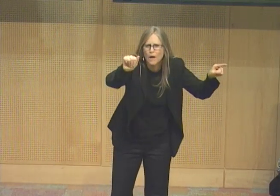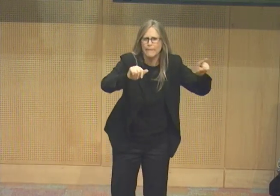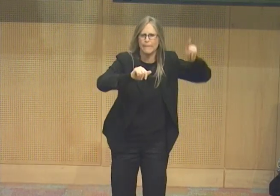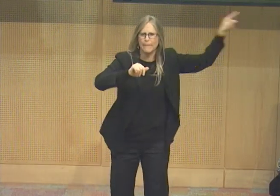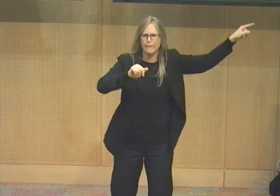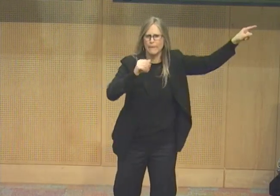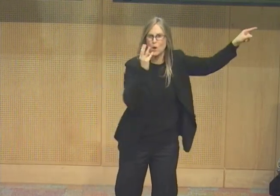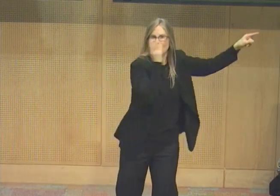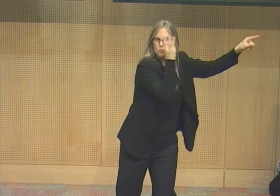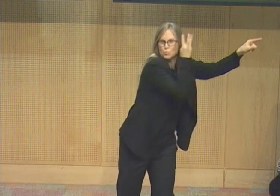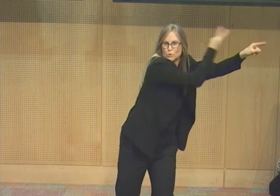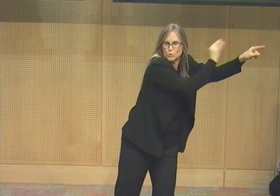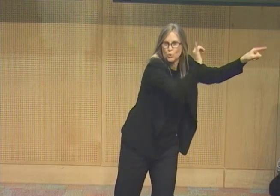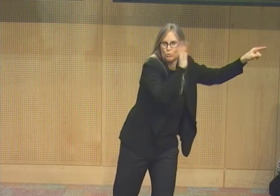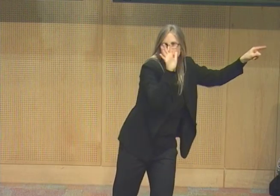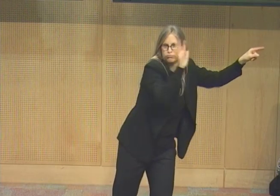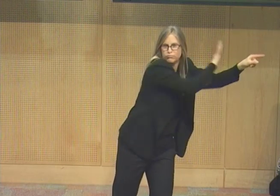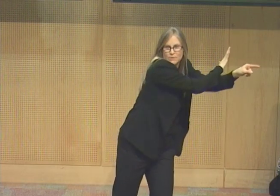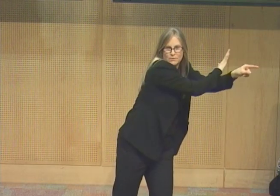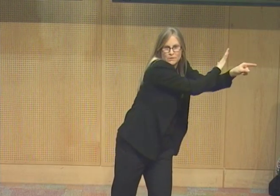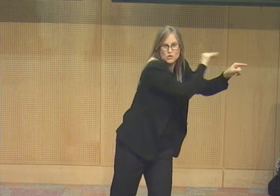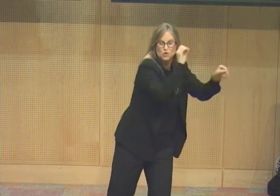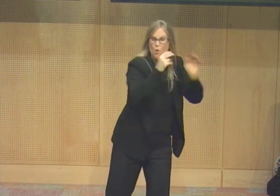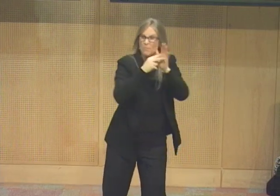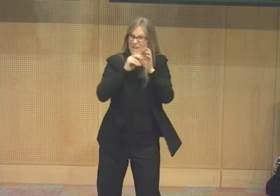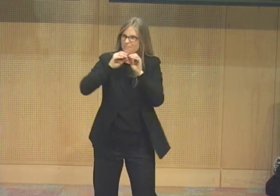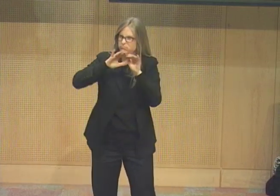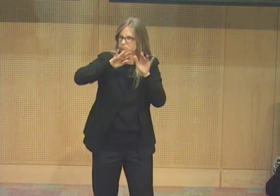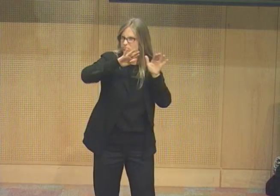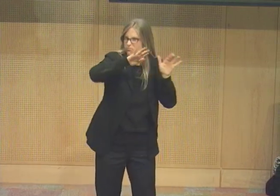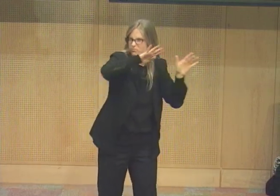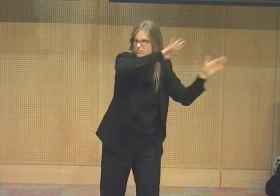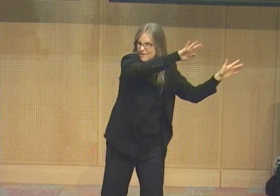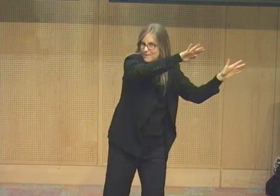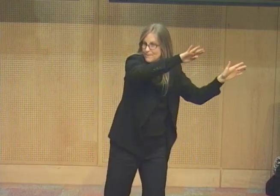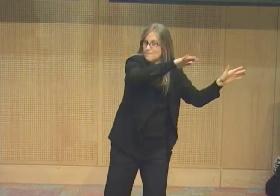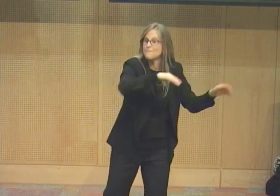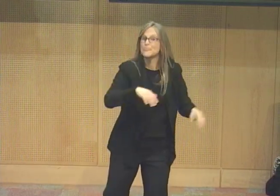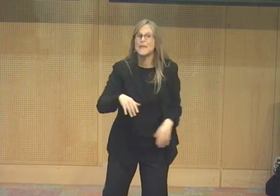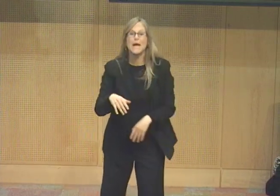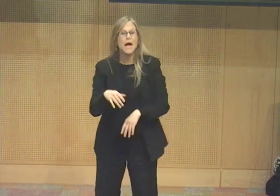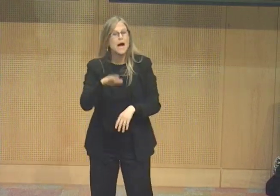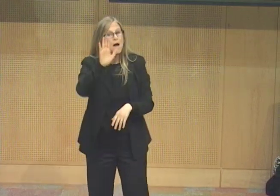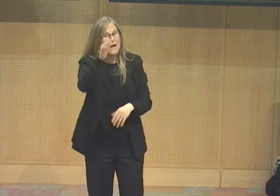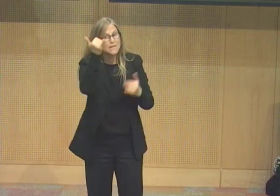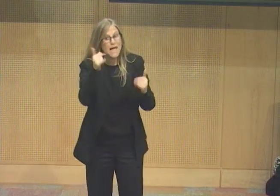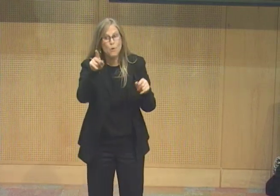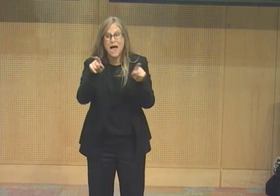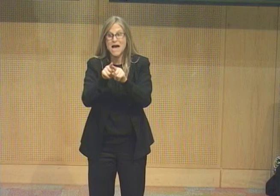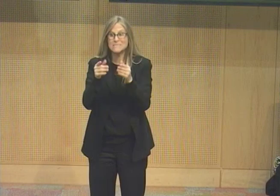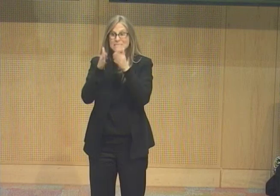as well as the western part of the United States. So that means that their message is disseminated through those other newspapers.